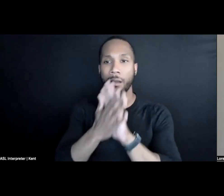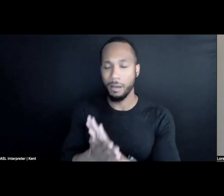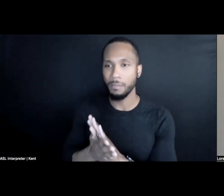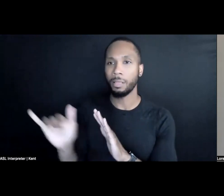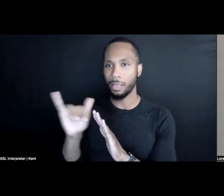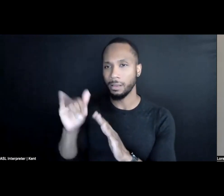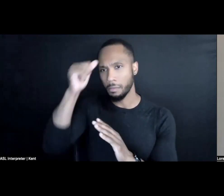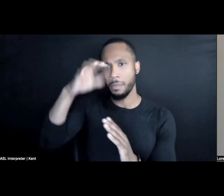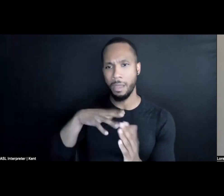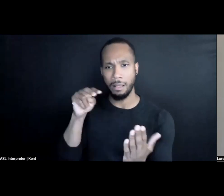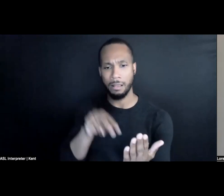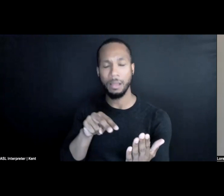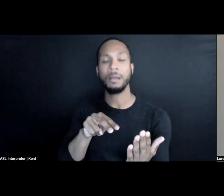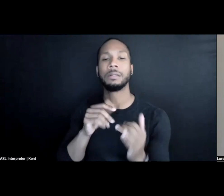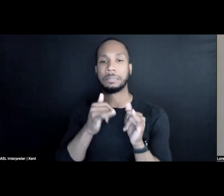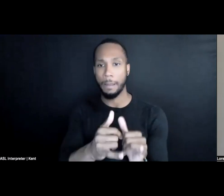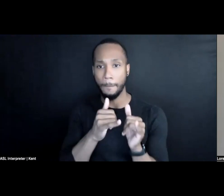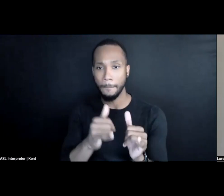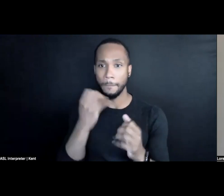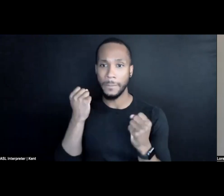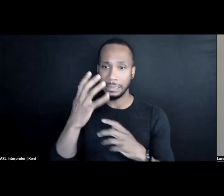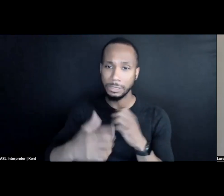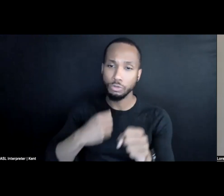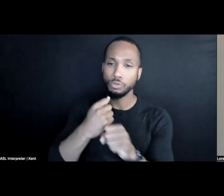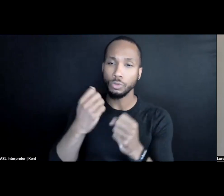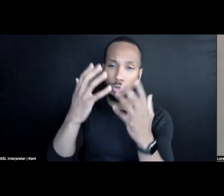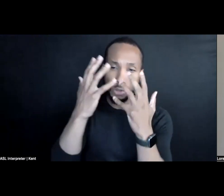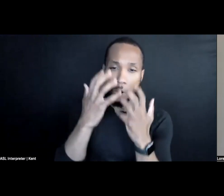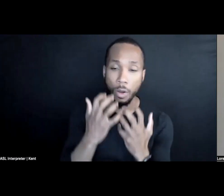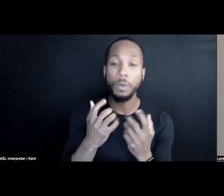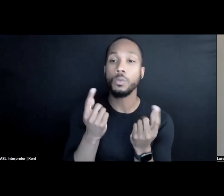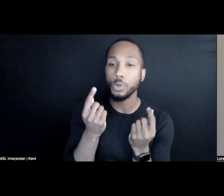who, after years of darkness, climbed the mountain